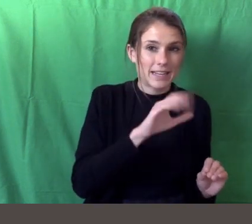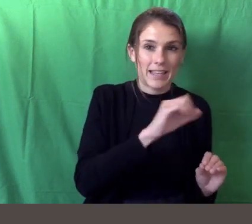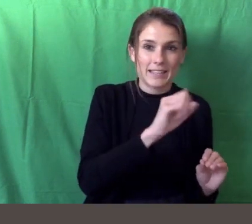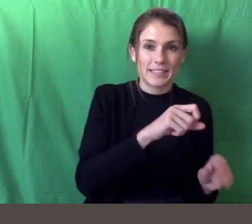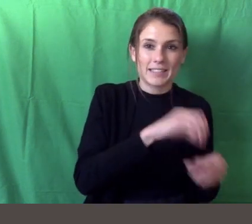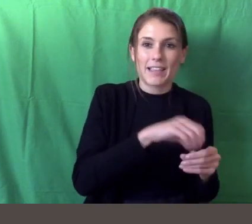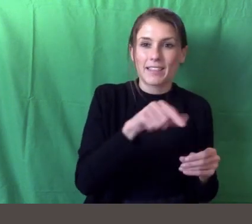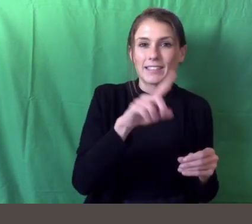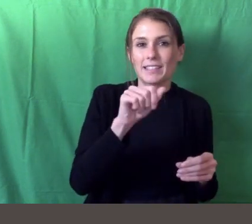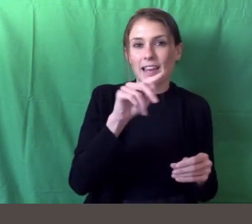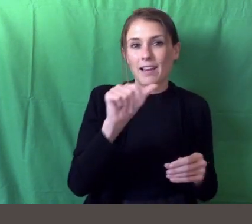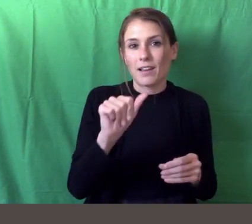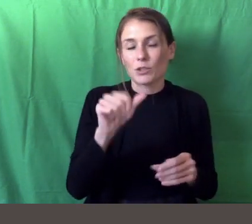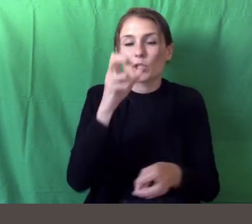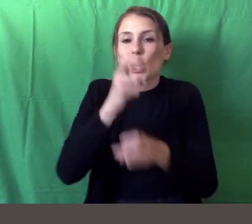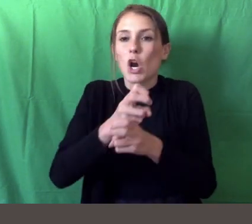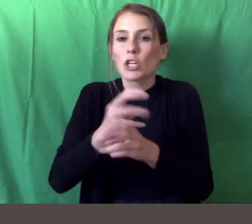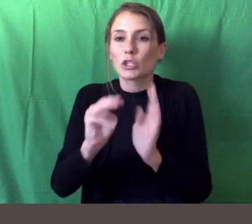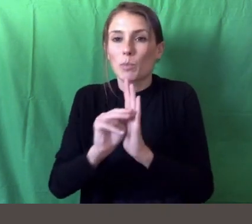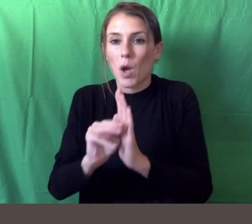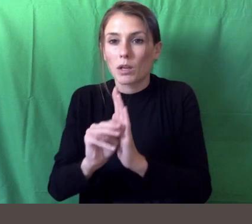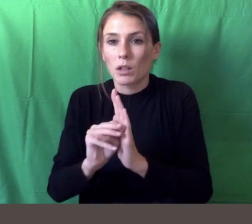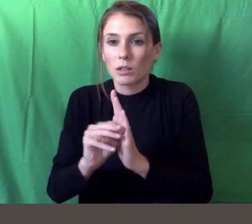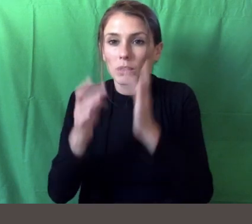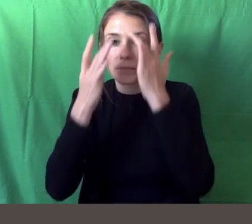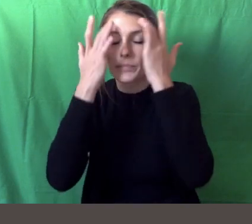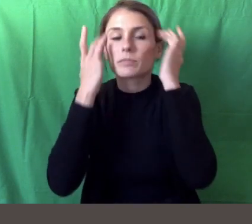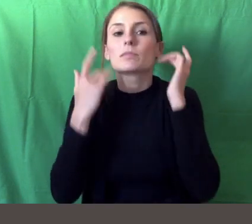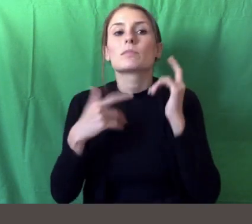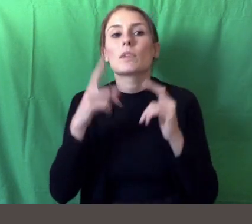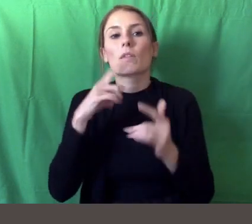which would make it hard to model.